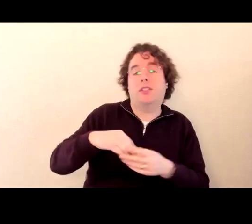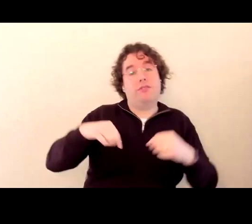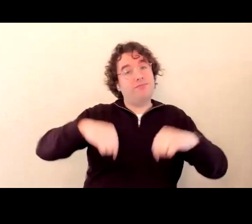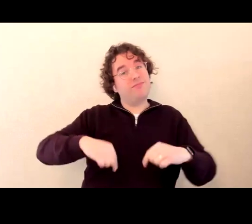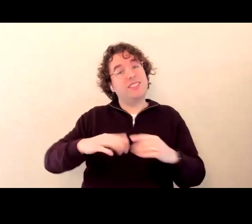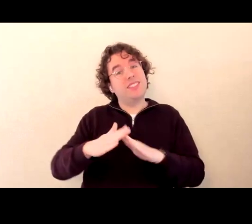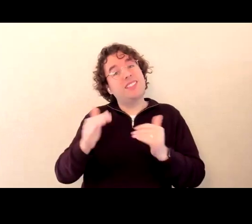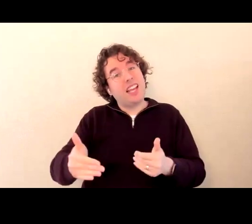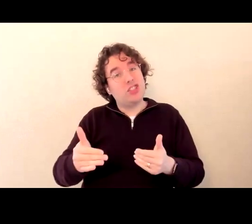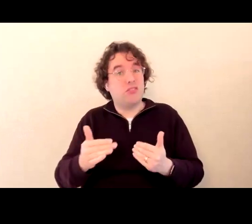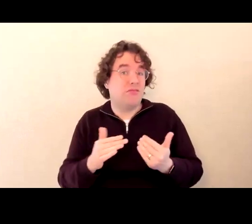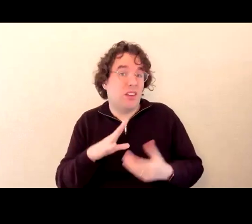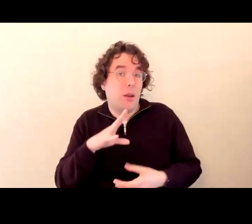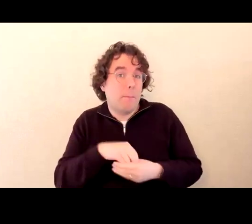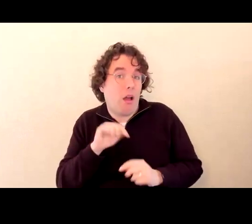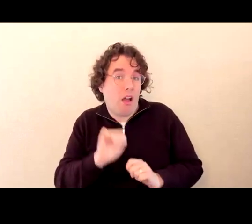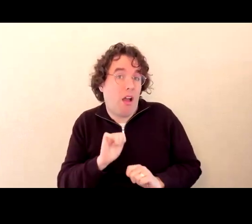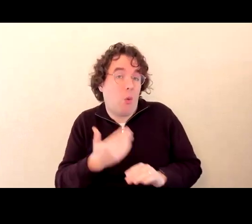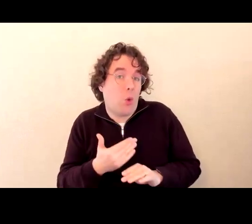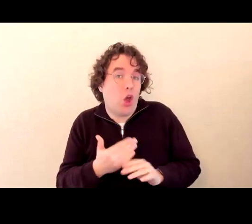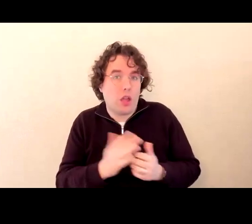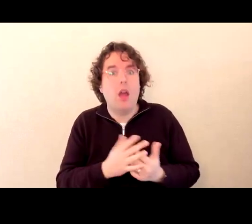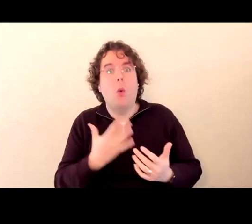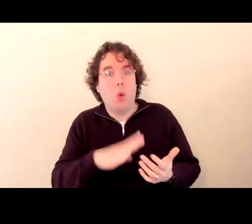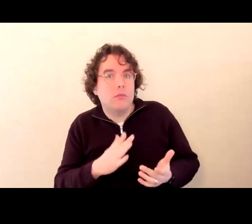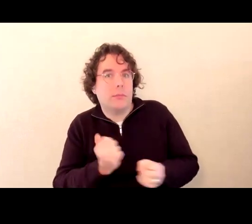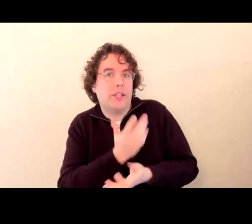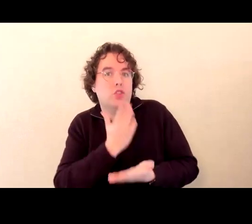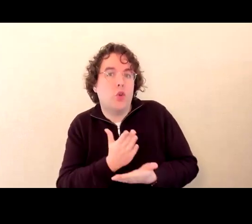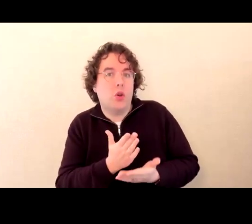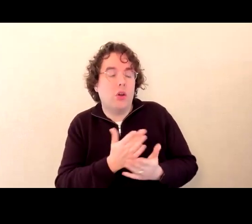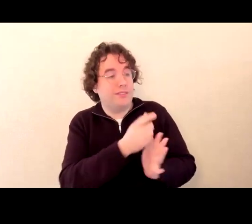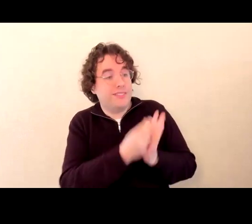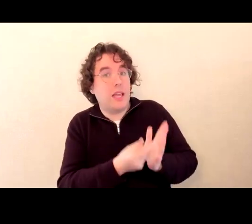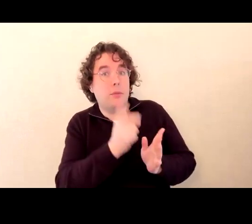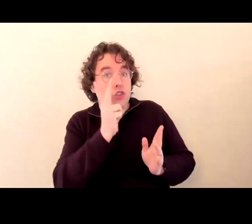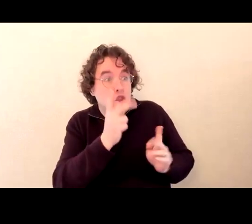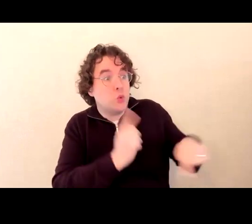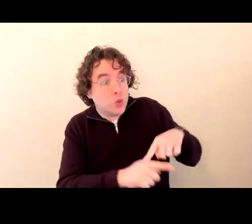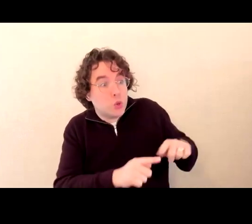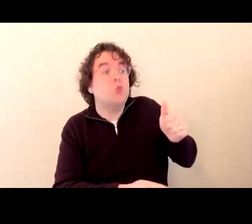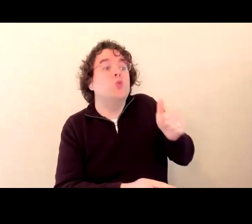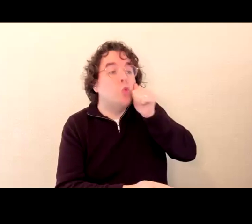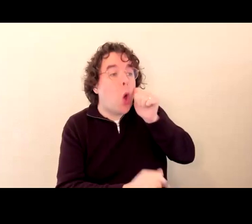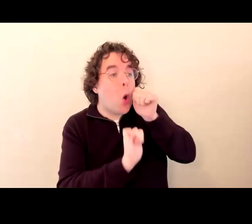important that disabled students know their rights and know the processes that are already in place